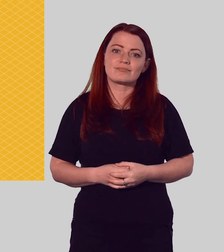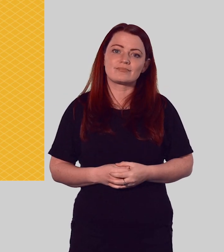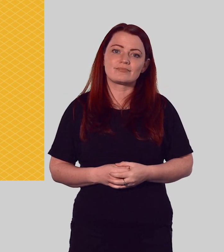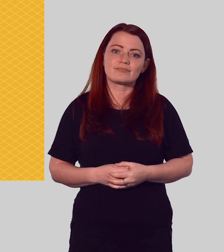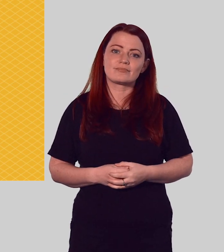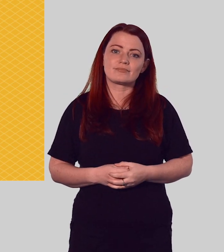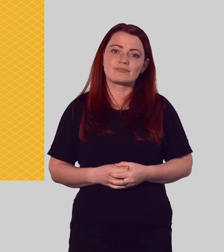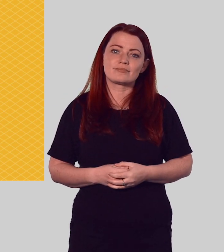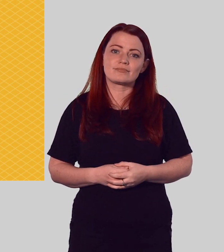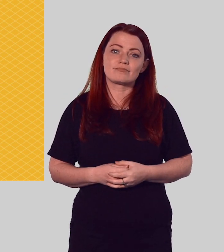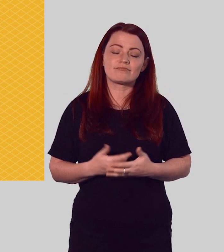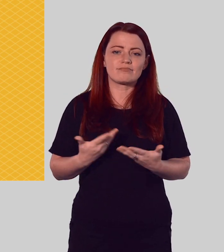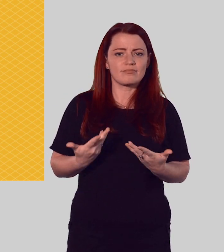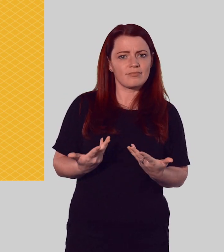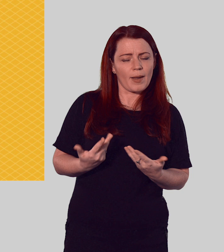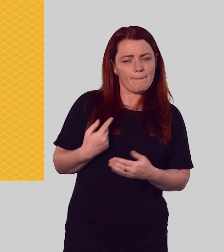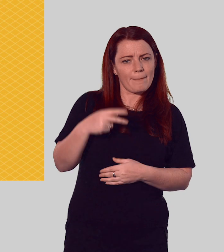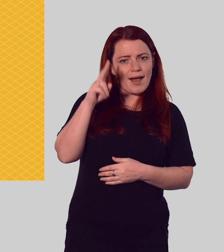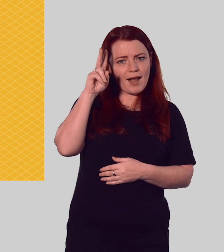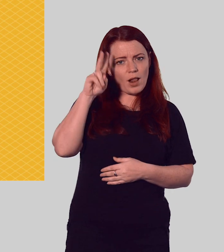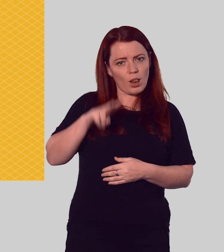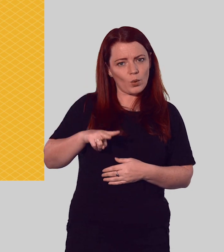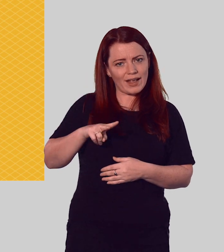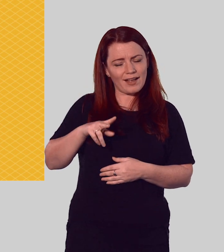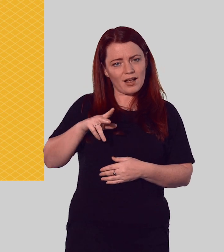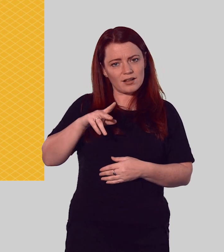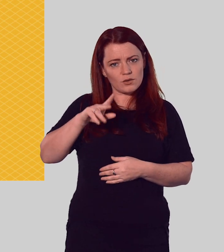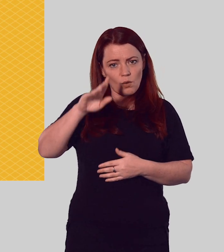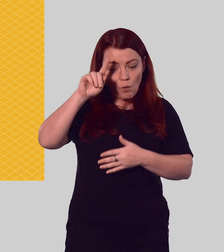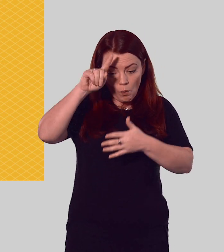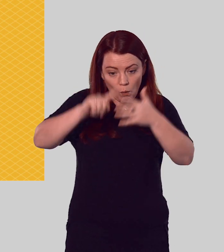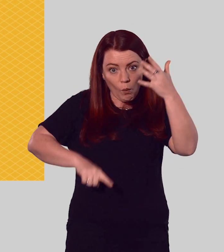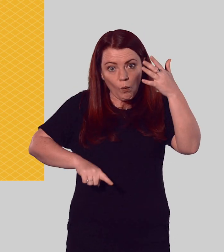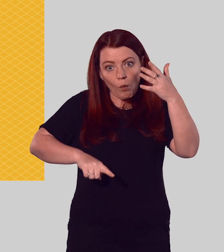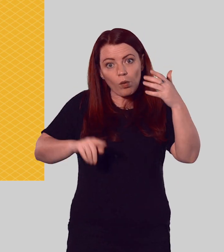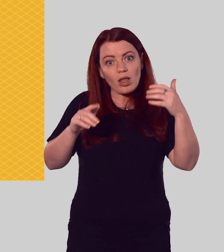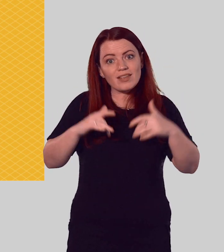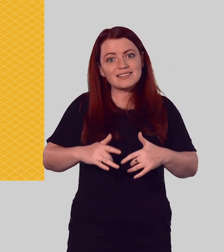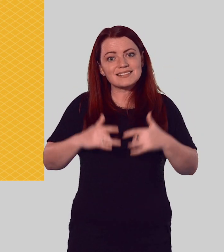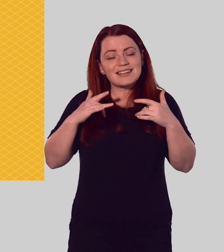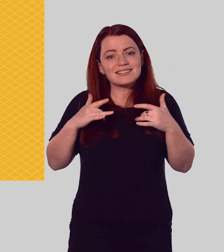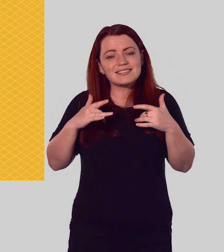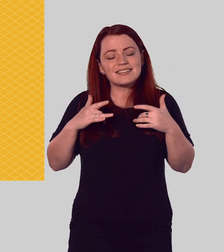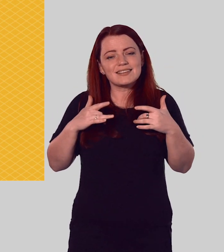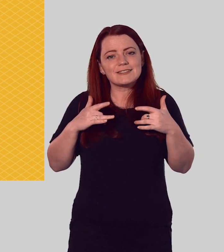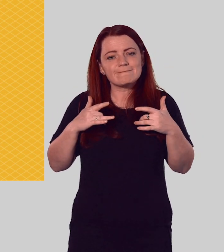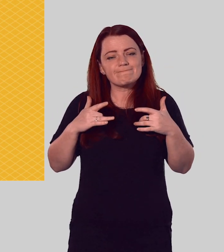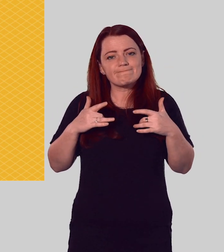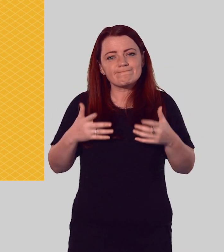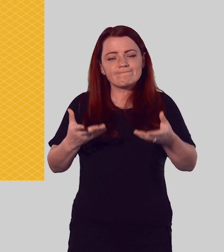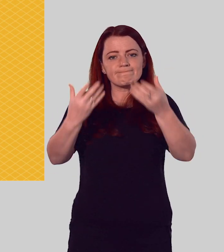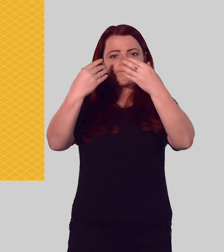and by looking at all the senses you're able to really understand